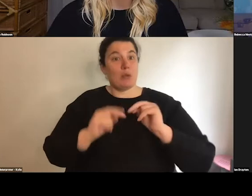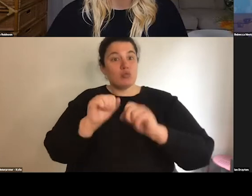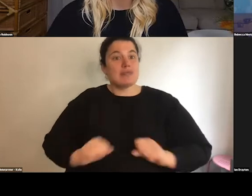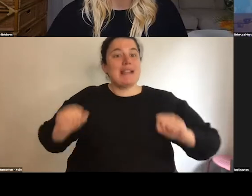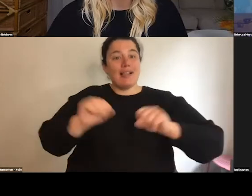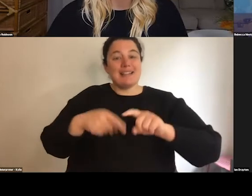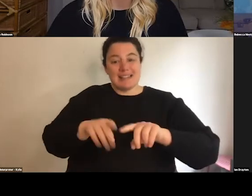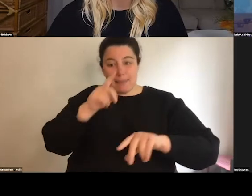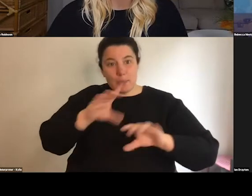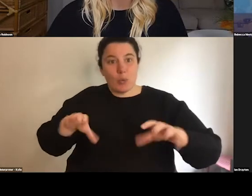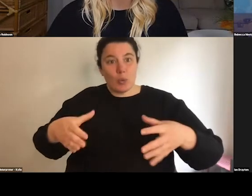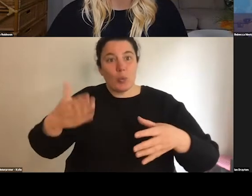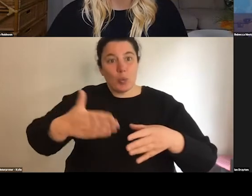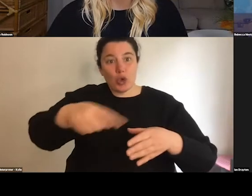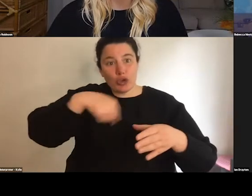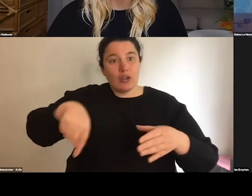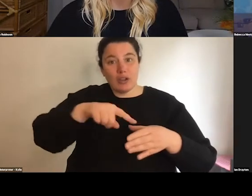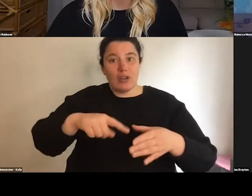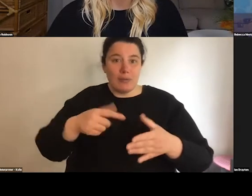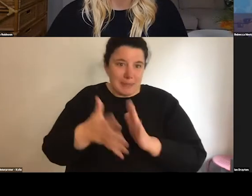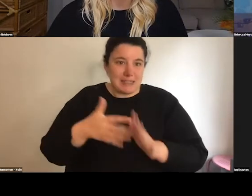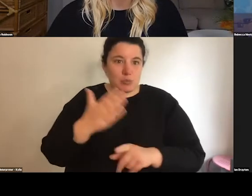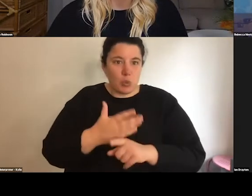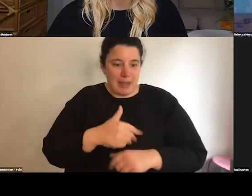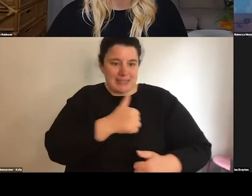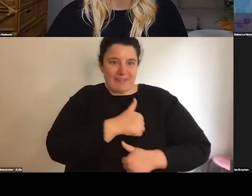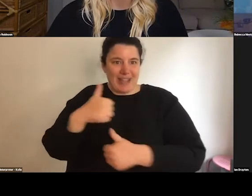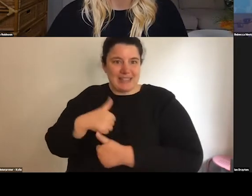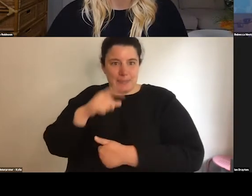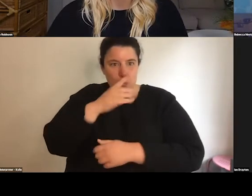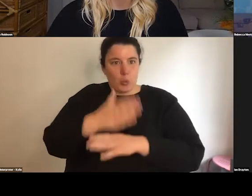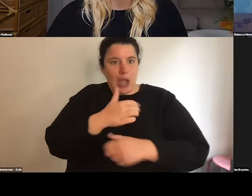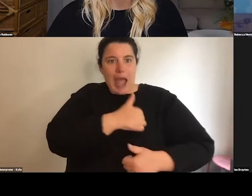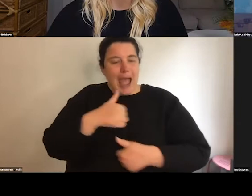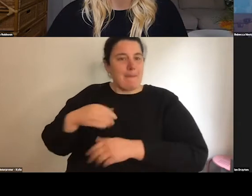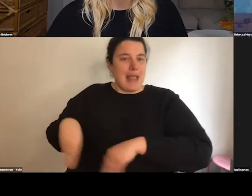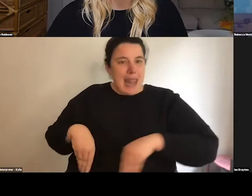When I say their work force, I'm talking about Defence personnel. And ways to overcome.